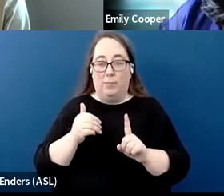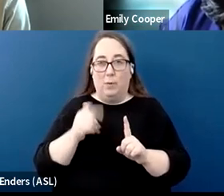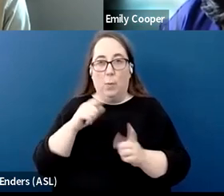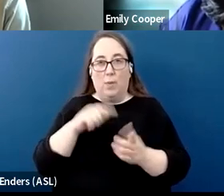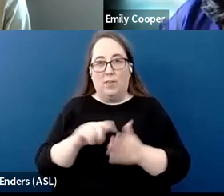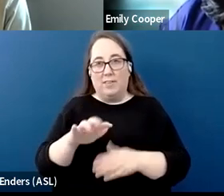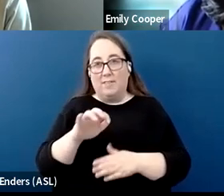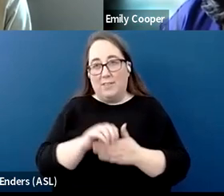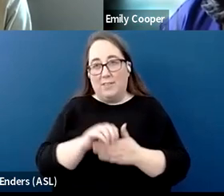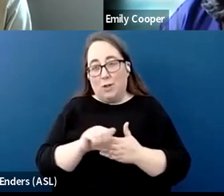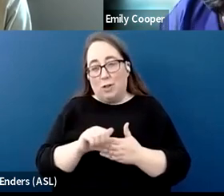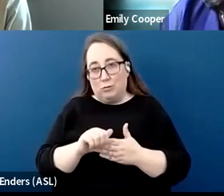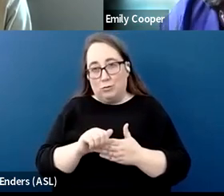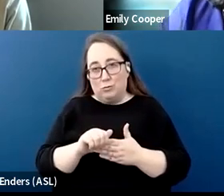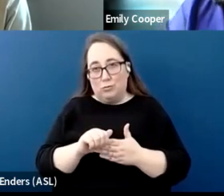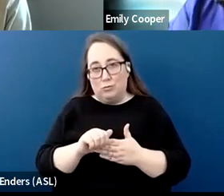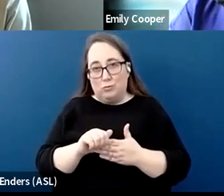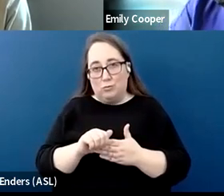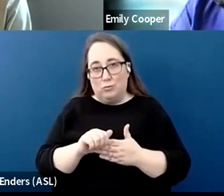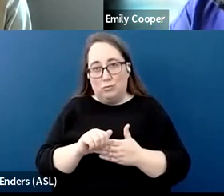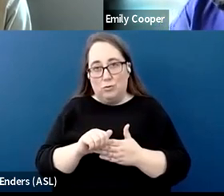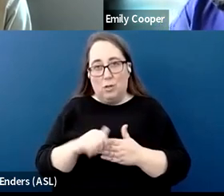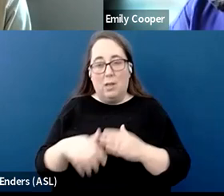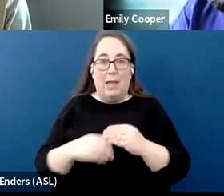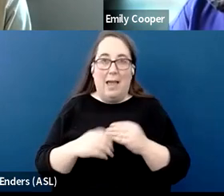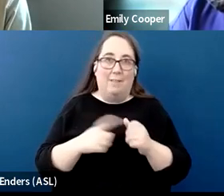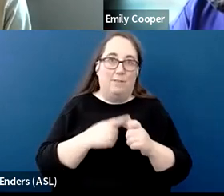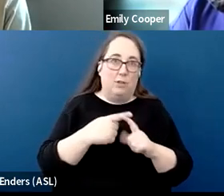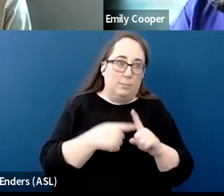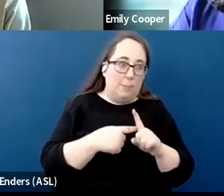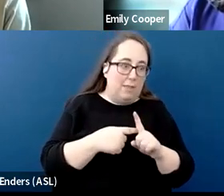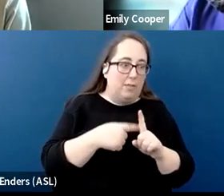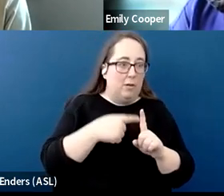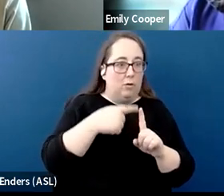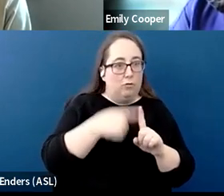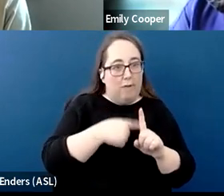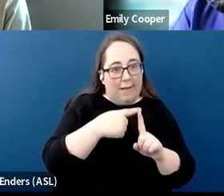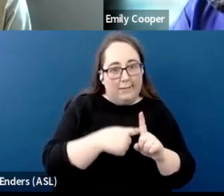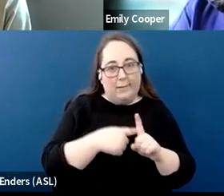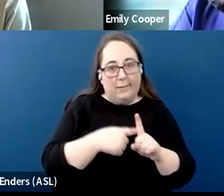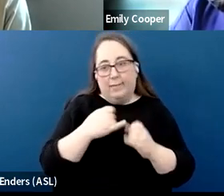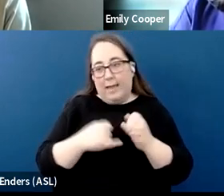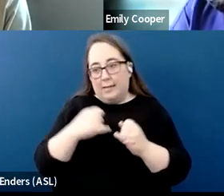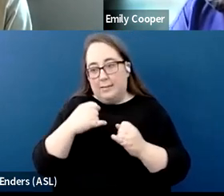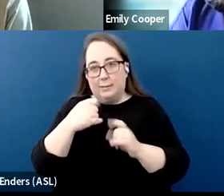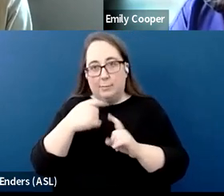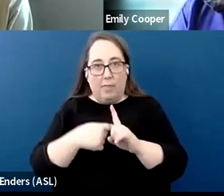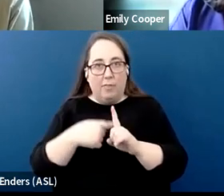You really have to be thinking out of the box, like a lot of you're talking about.